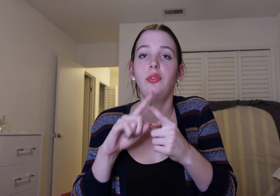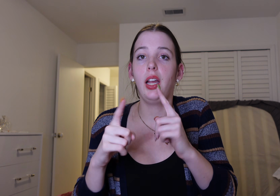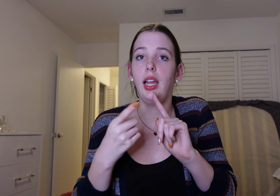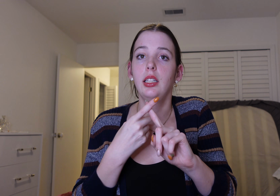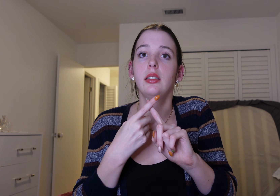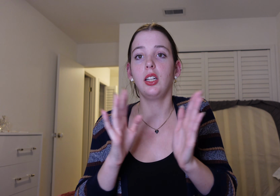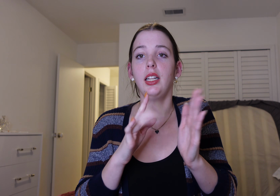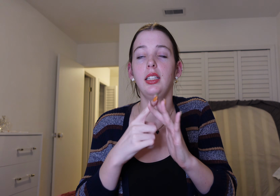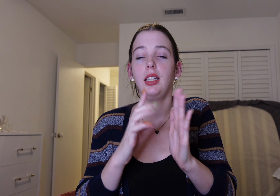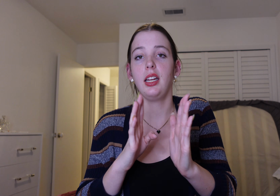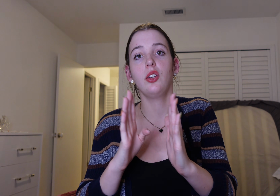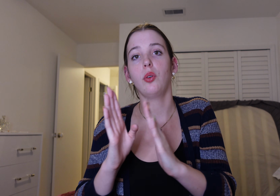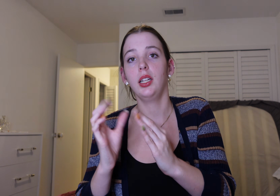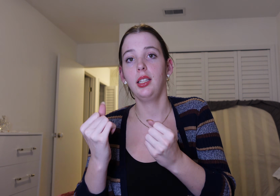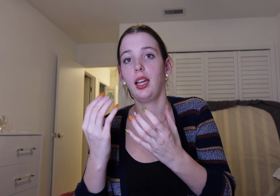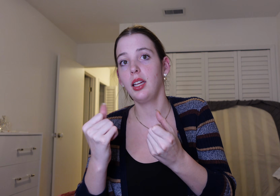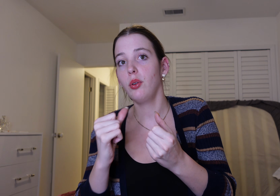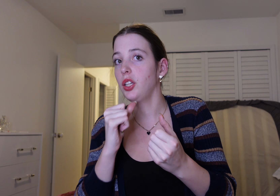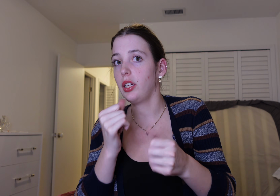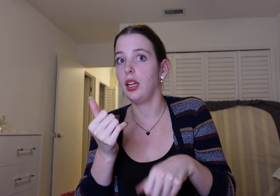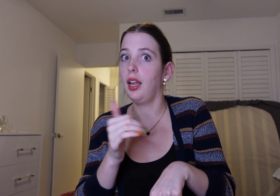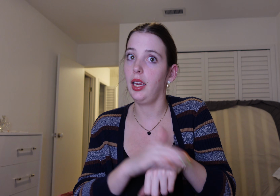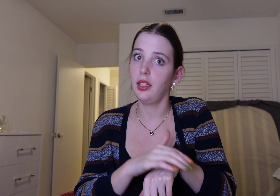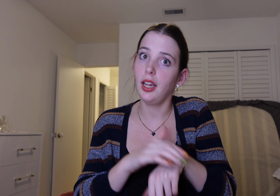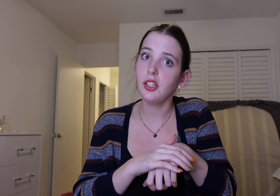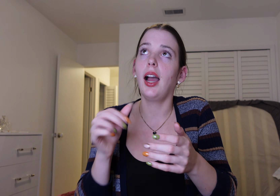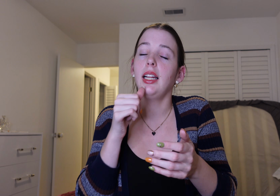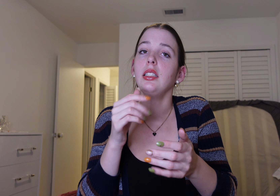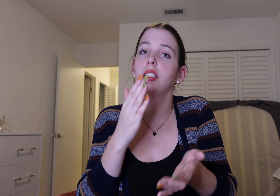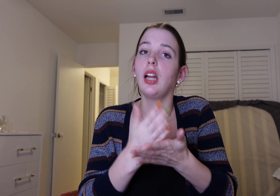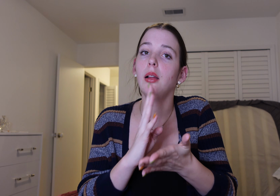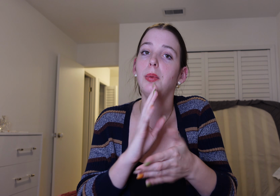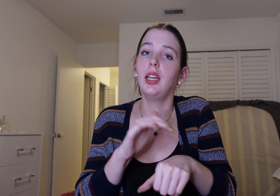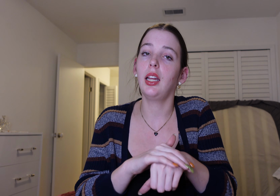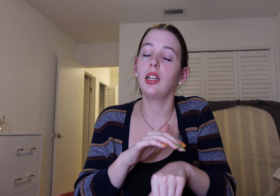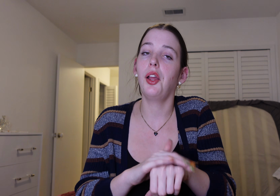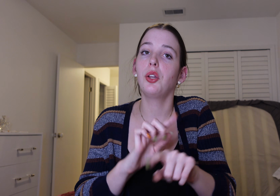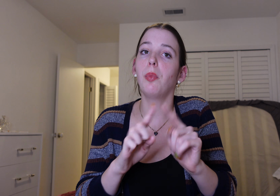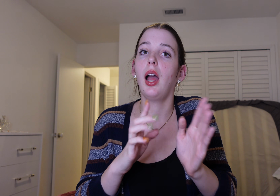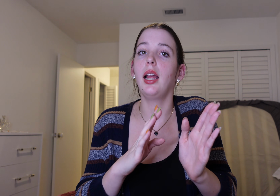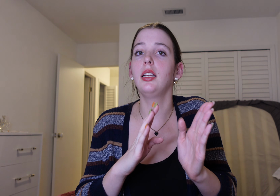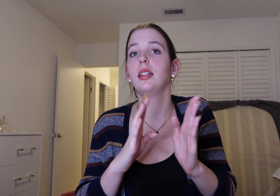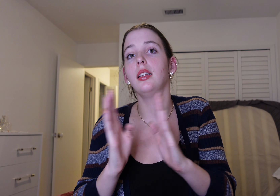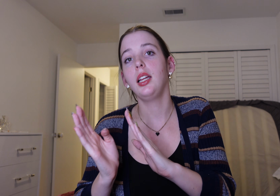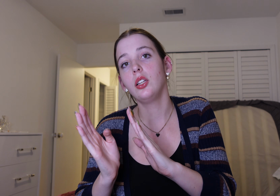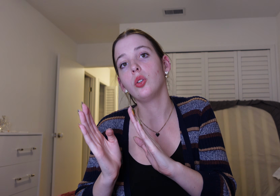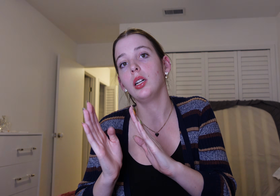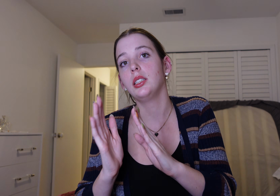friends, I started leaning towards sign language and not English I didn't stop speaking English but I leaned towards